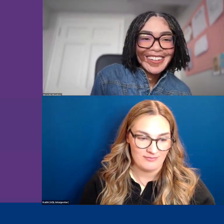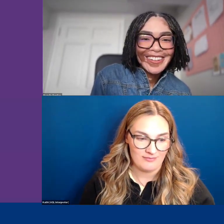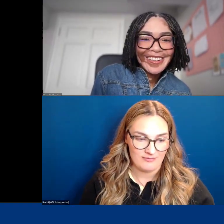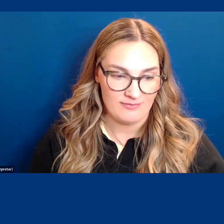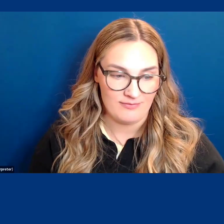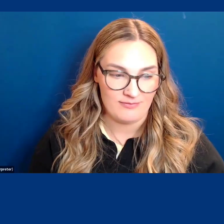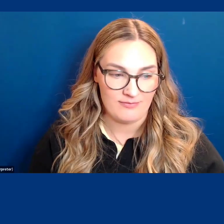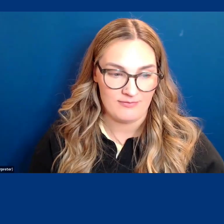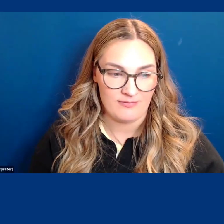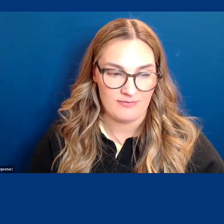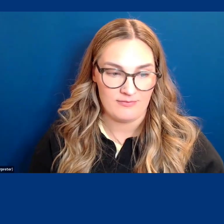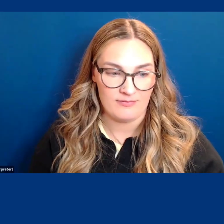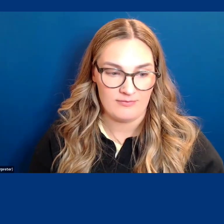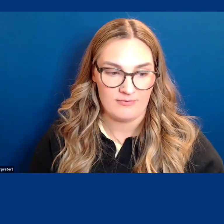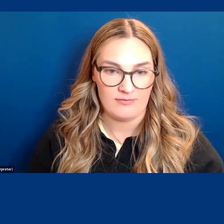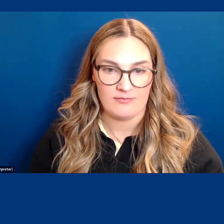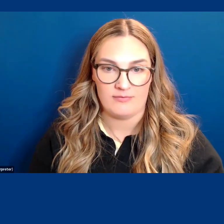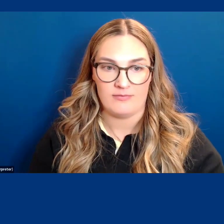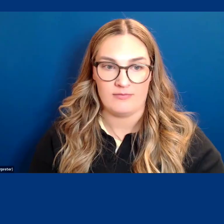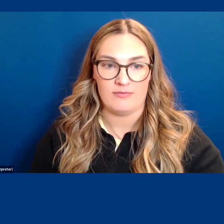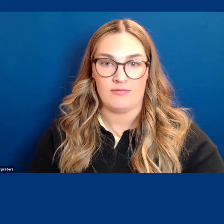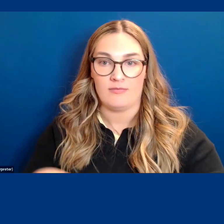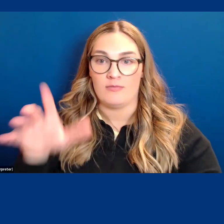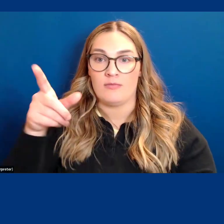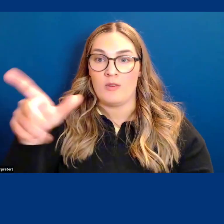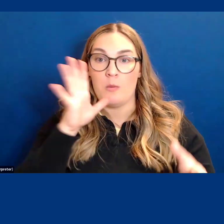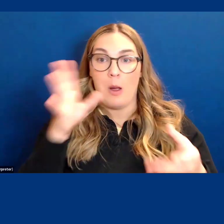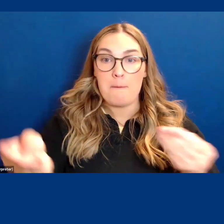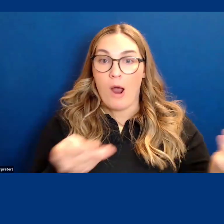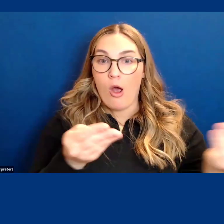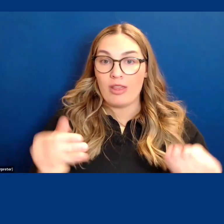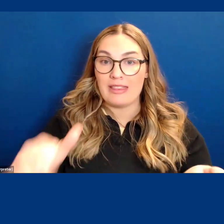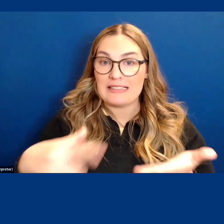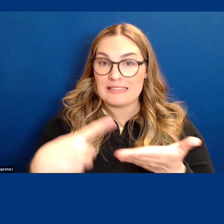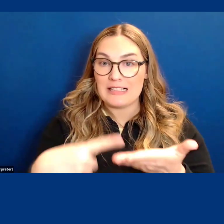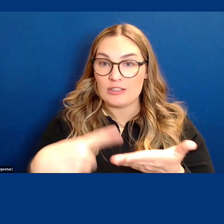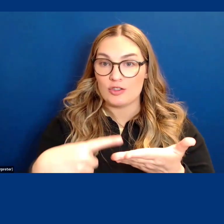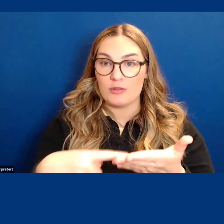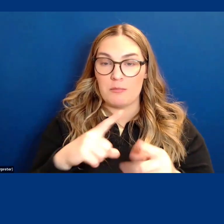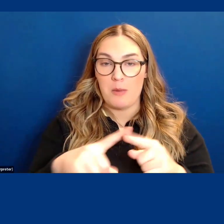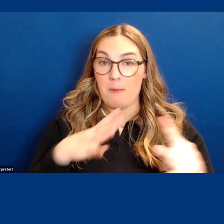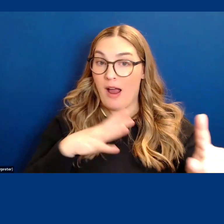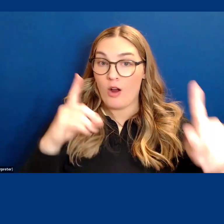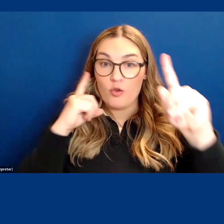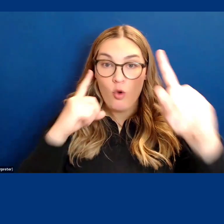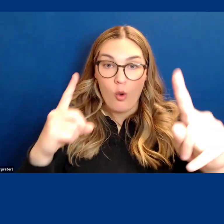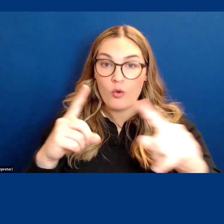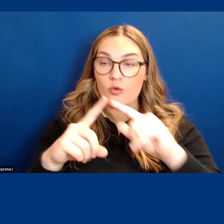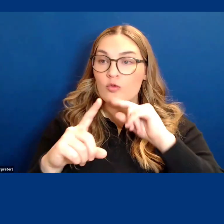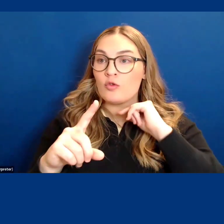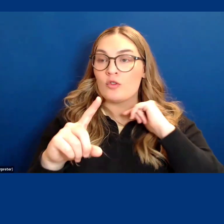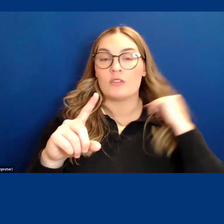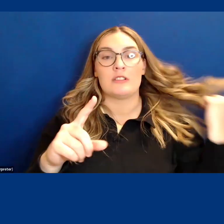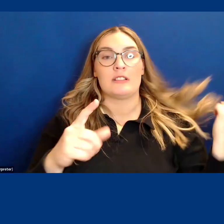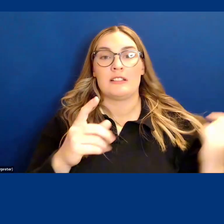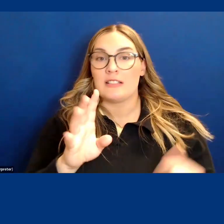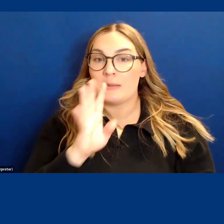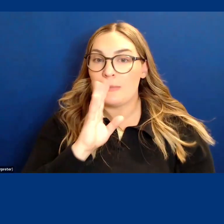I'm going to be moderating this discussion, but my goal is to speak as little as possible.